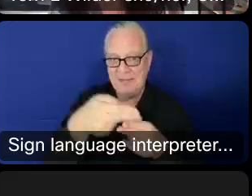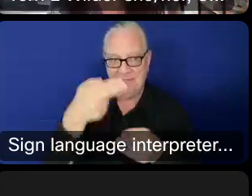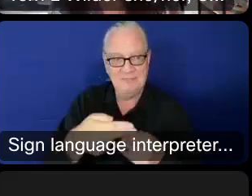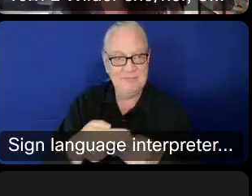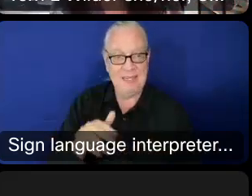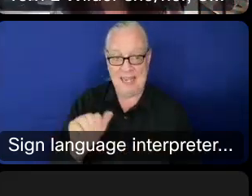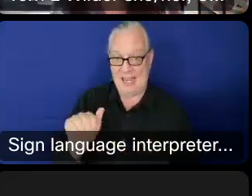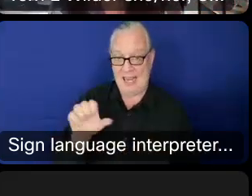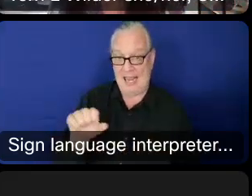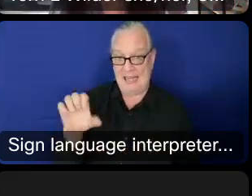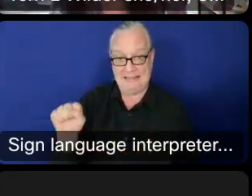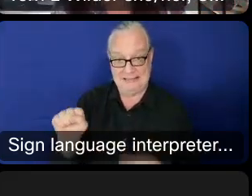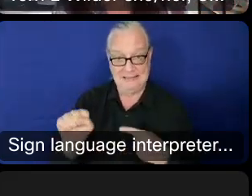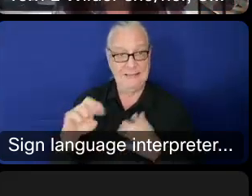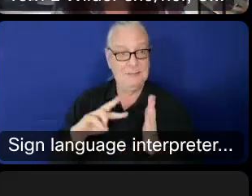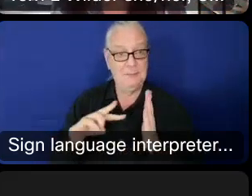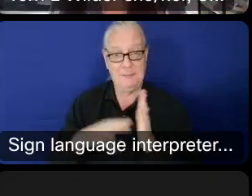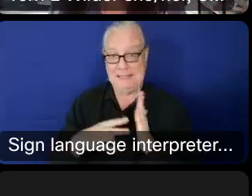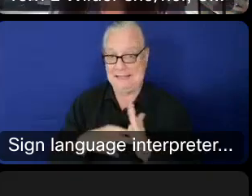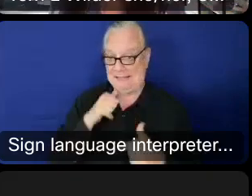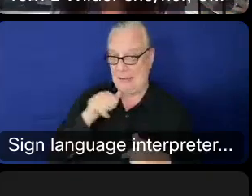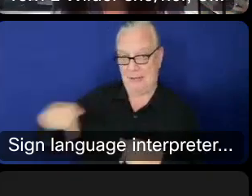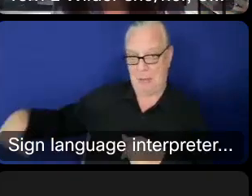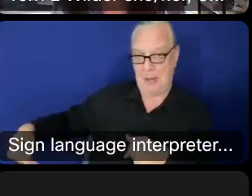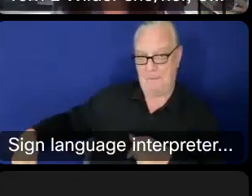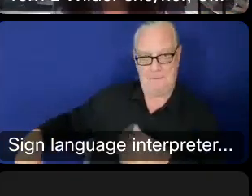stands for. It's not your bottom. It stands